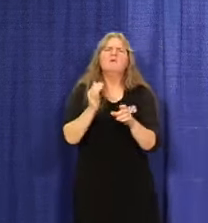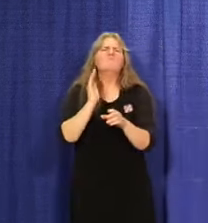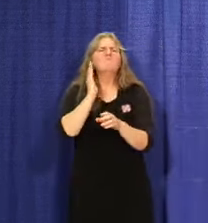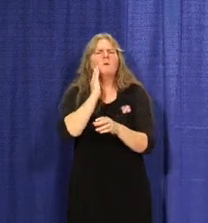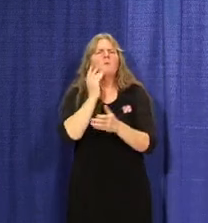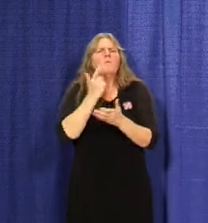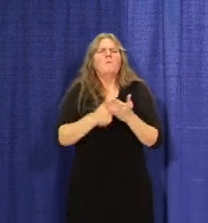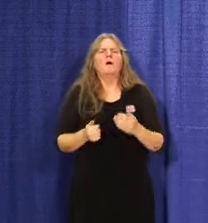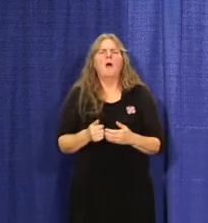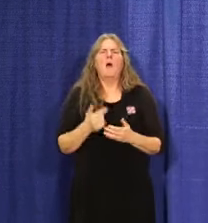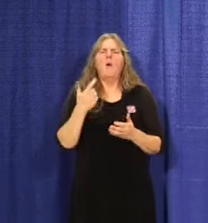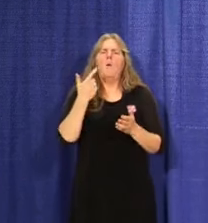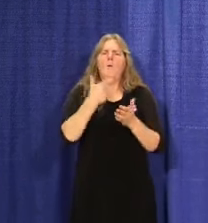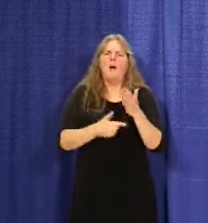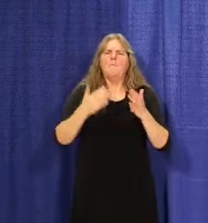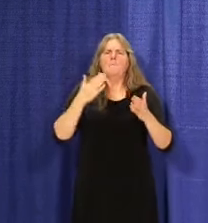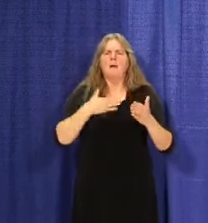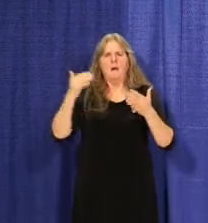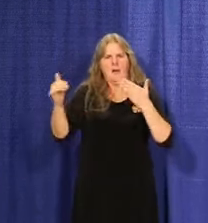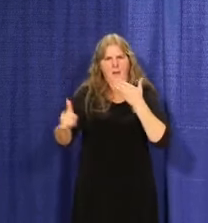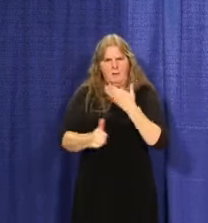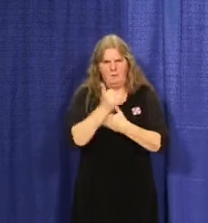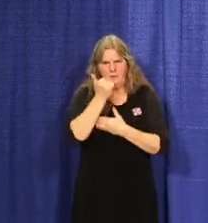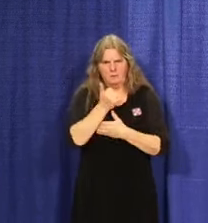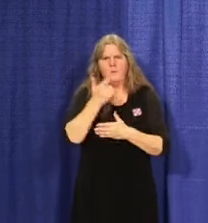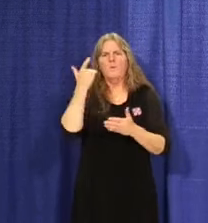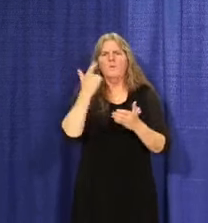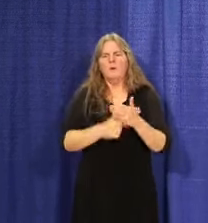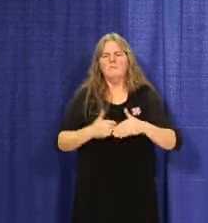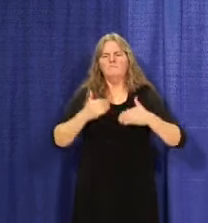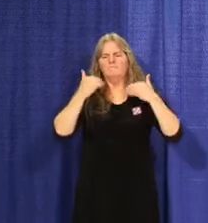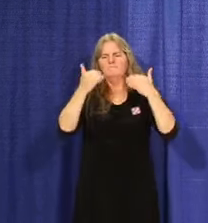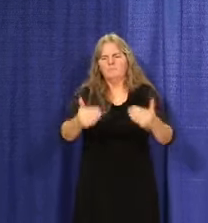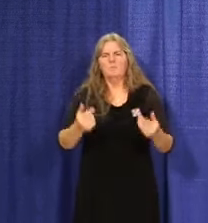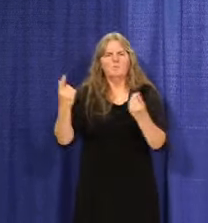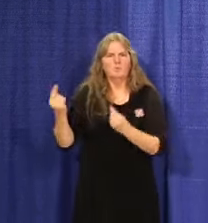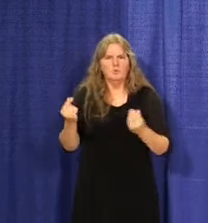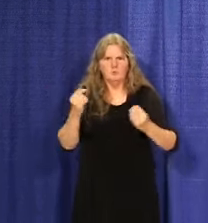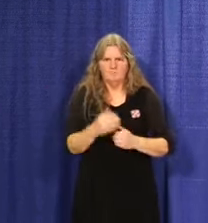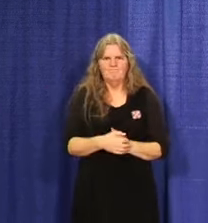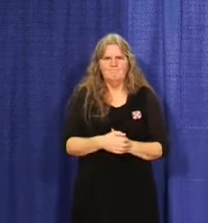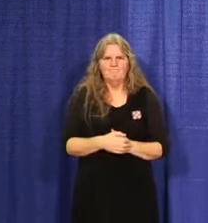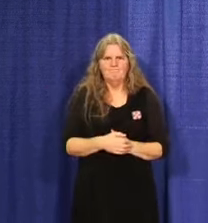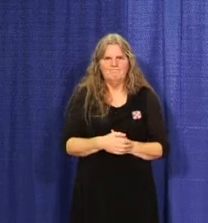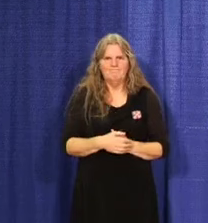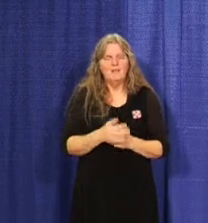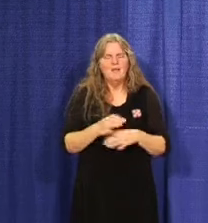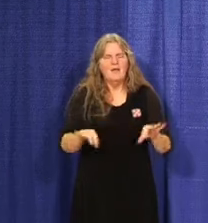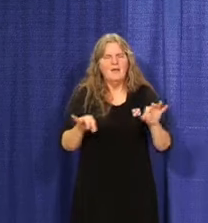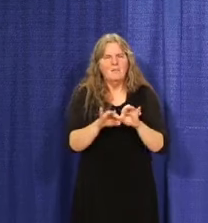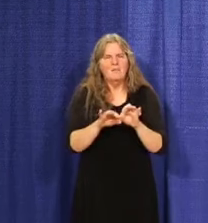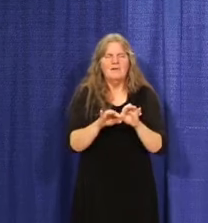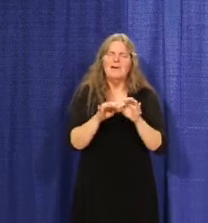therefore what do I need to do? Please remember that you always need to be acting as if COVID